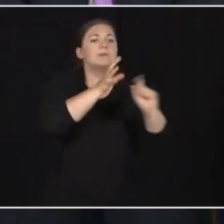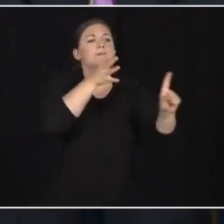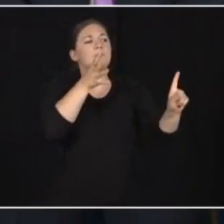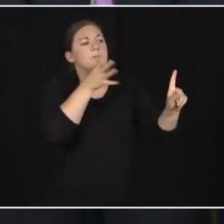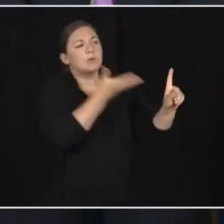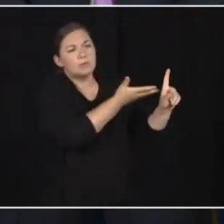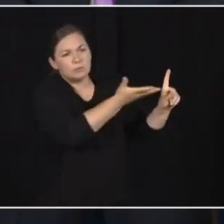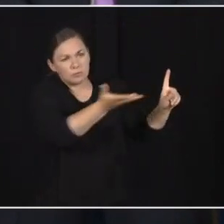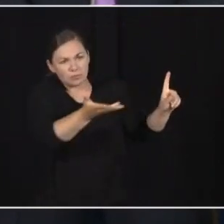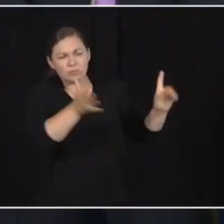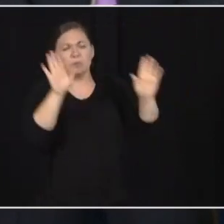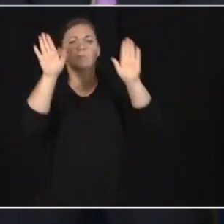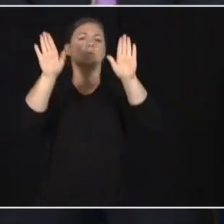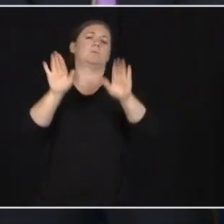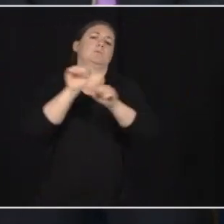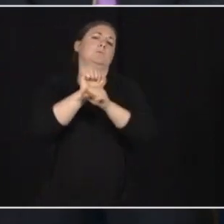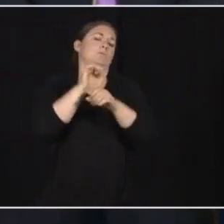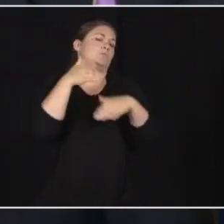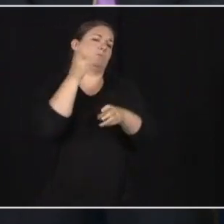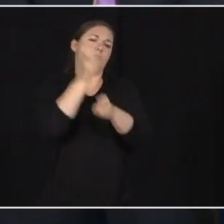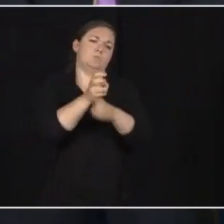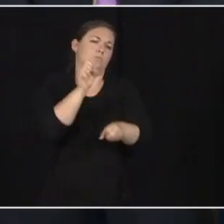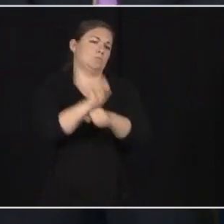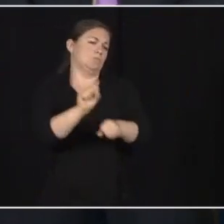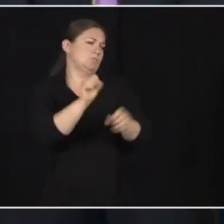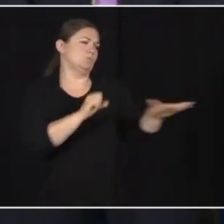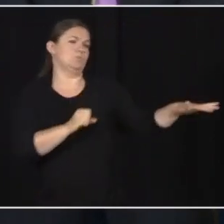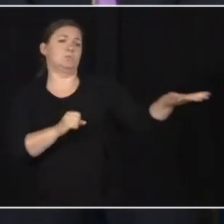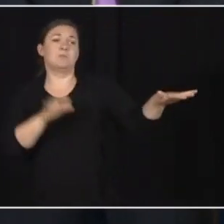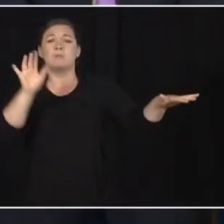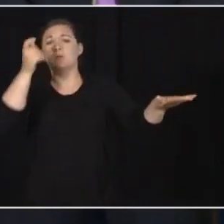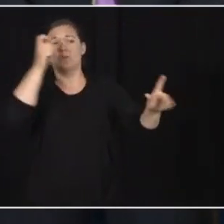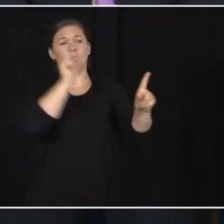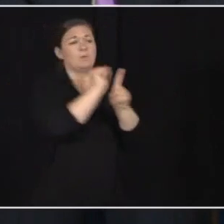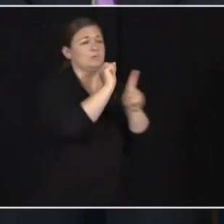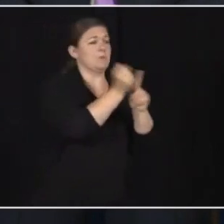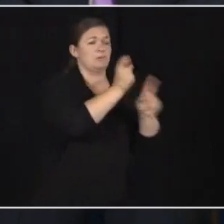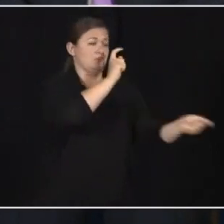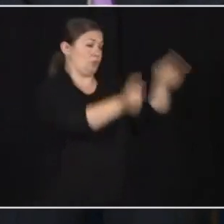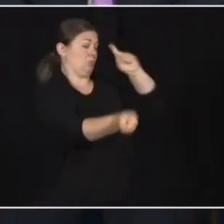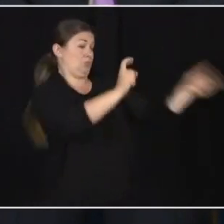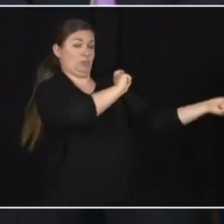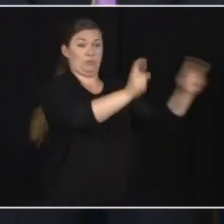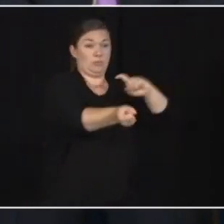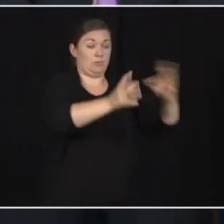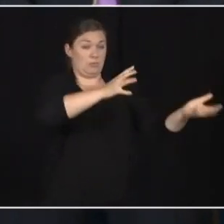They are great people.